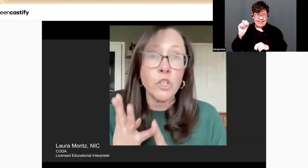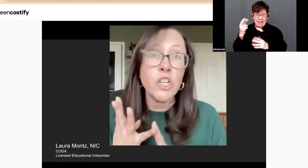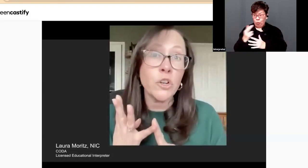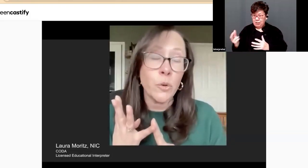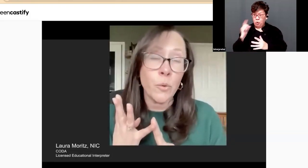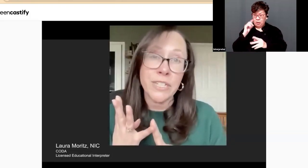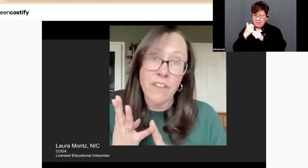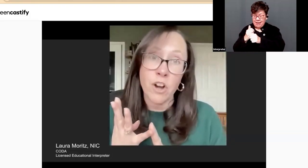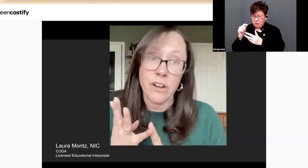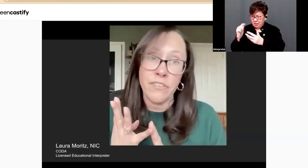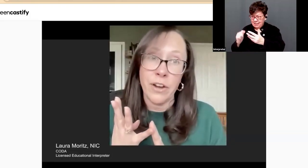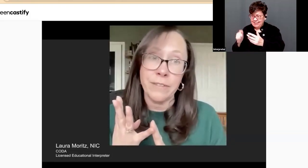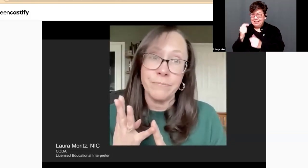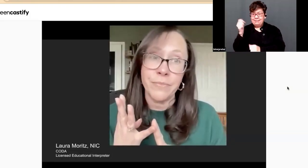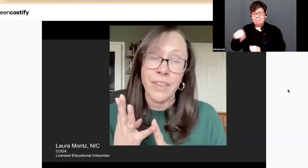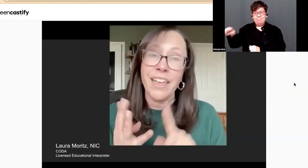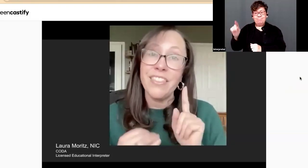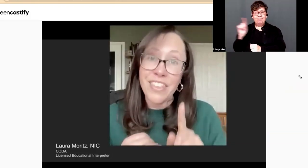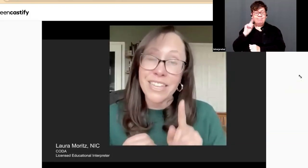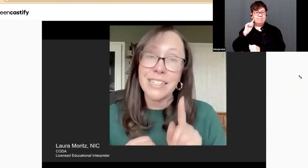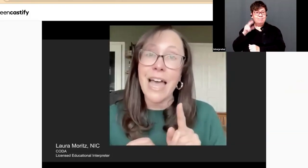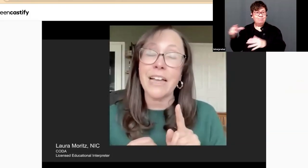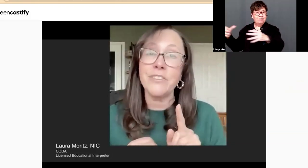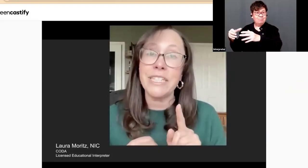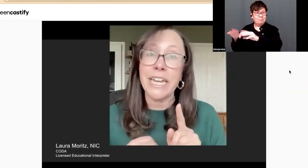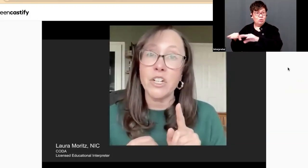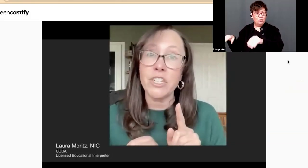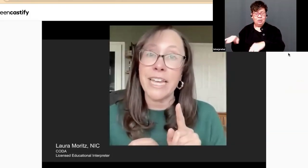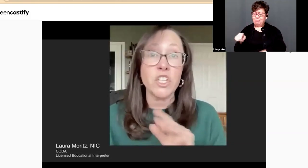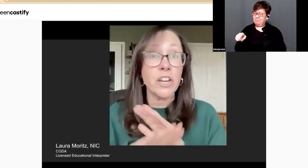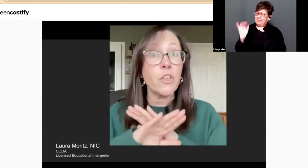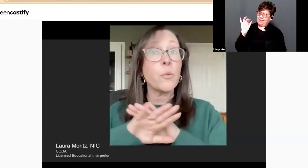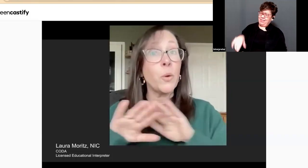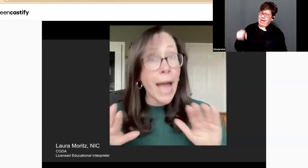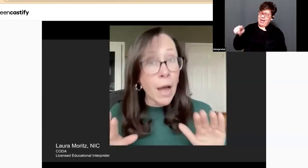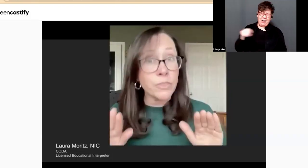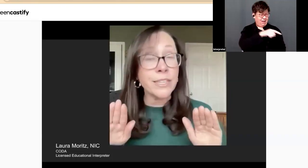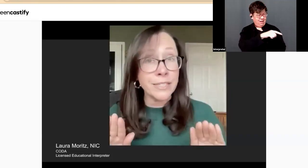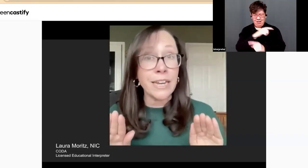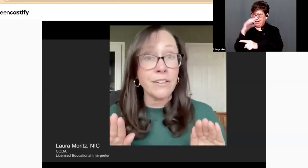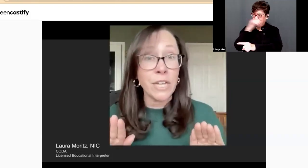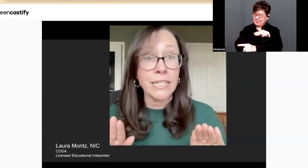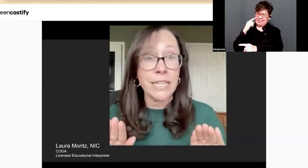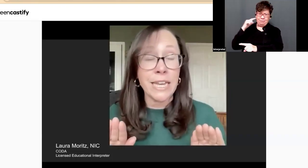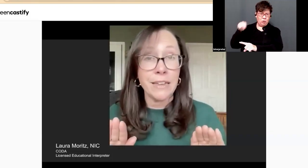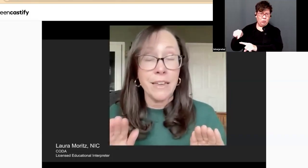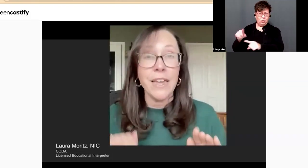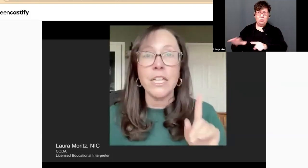for children who are Deaf or hard of hearing. This lack of standardization throughout the state of Tennessee